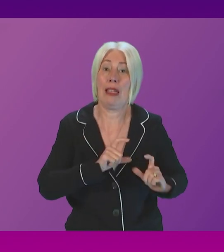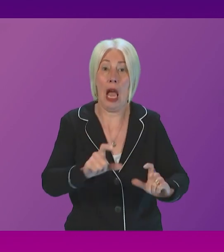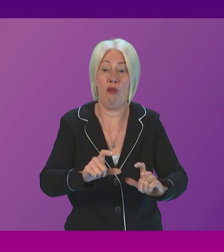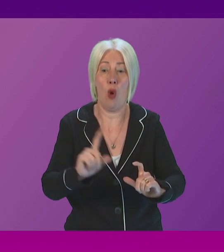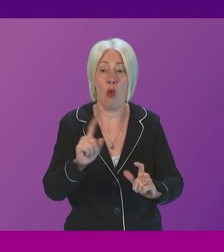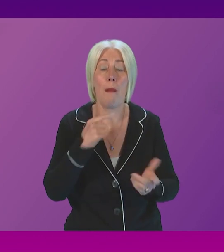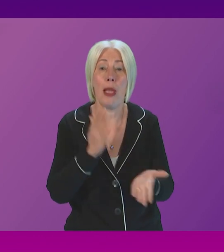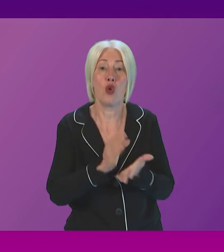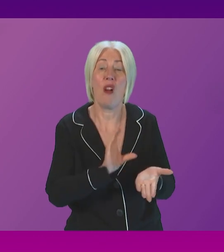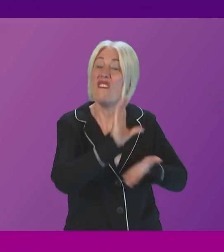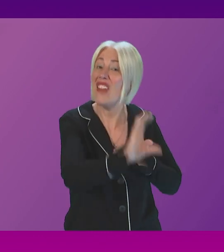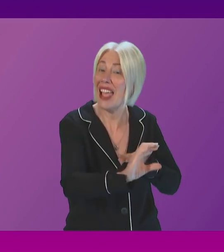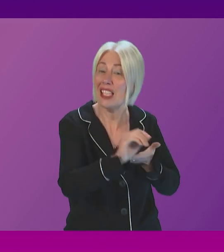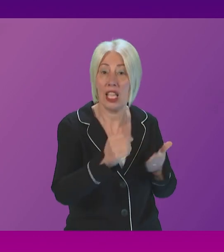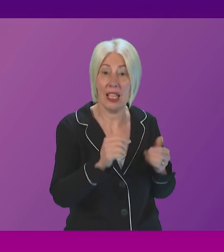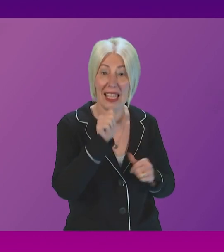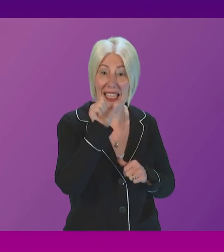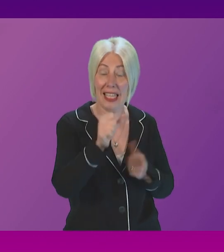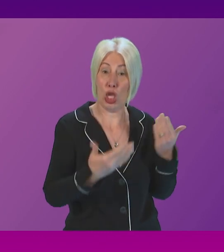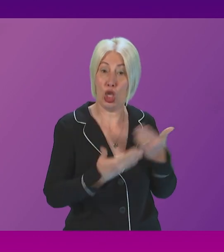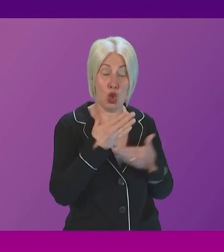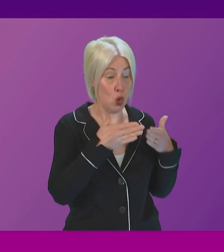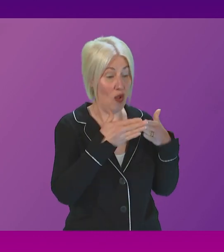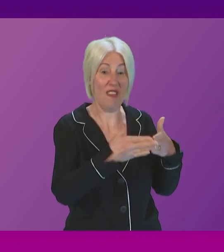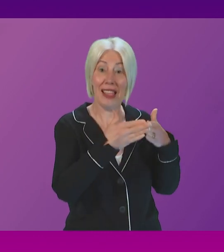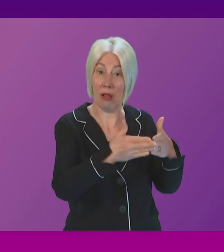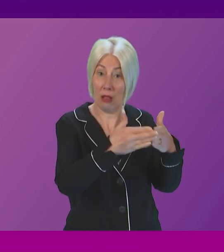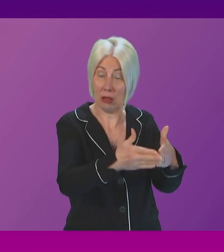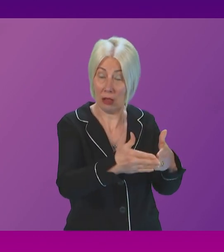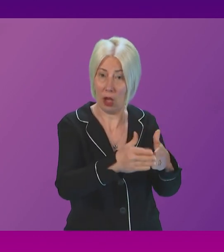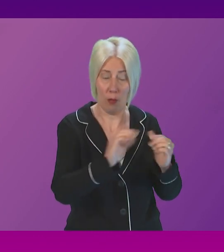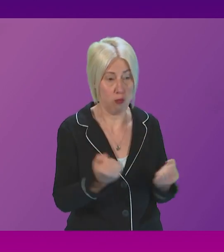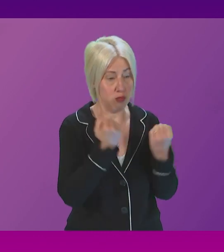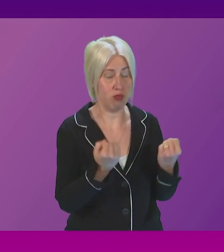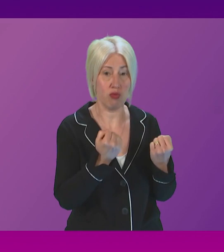that we invest in those six new major vessels that will serve Scotland’s ferry network by 2026.